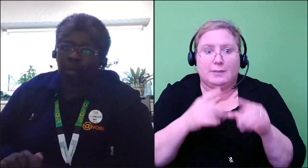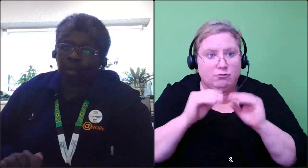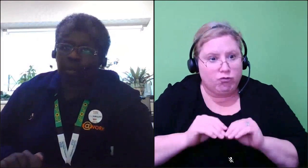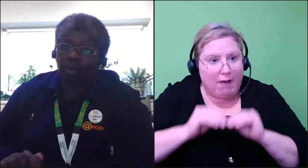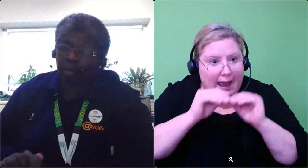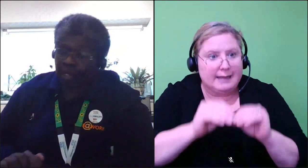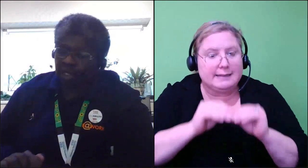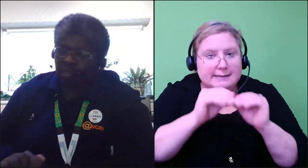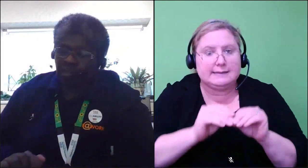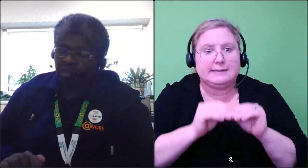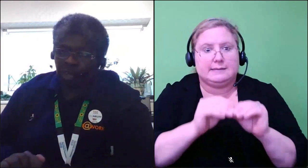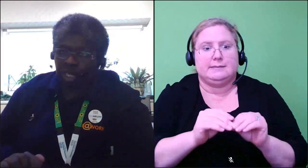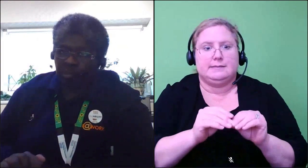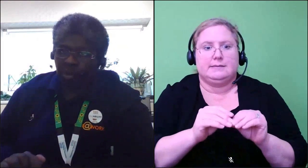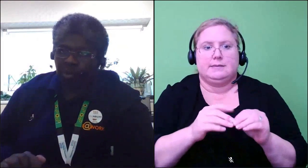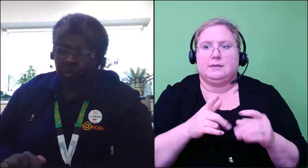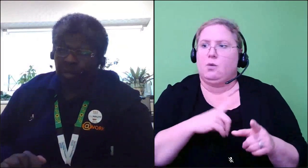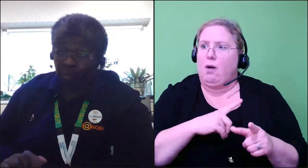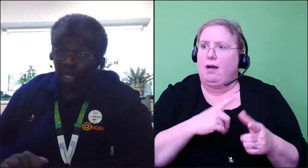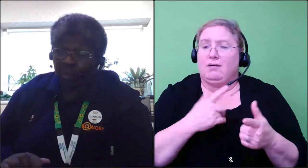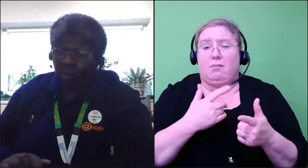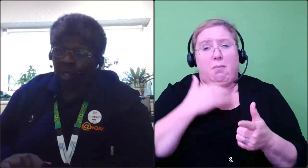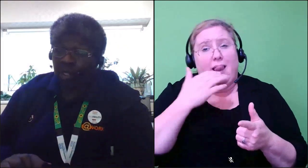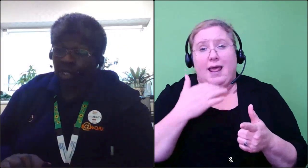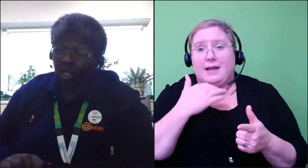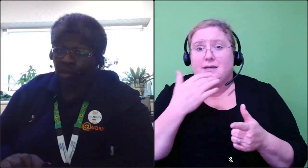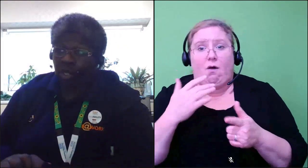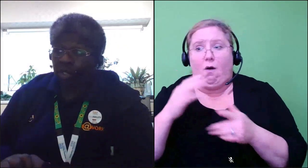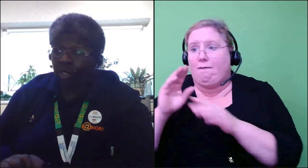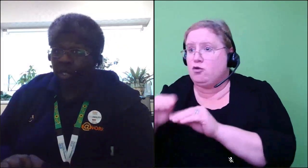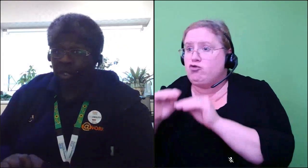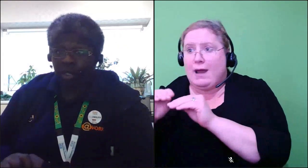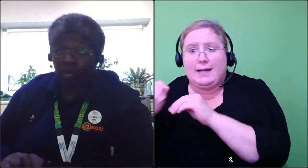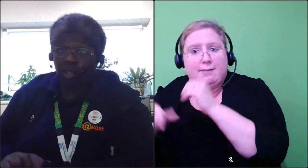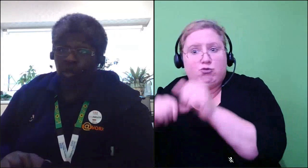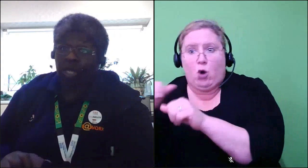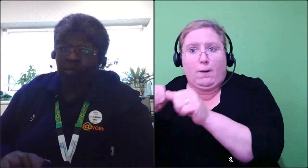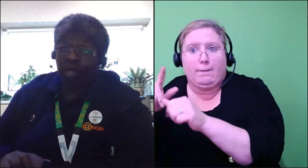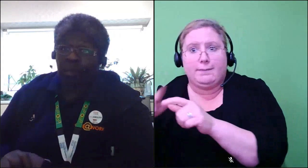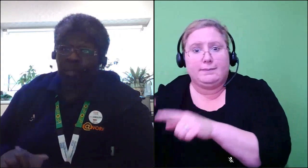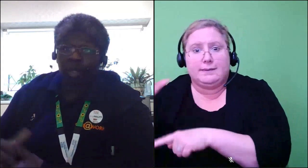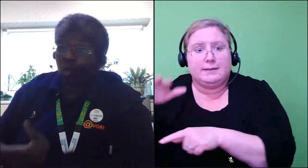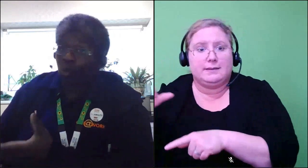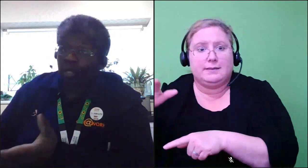There are plenty of different training programmes available, and certainly as unions we're developing,